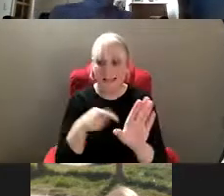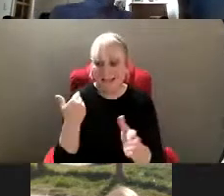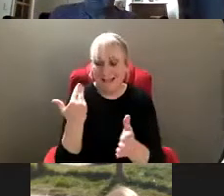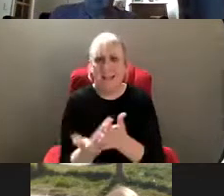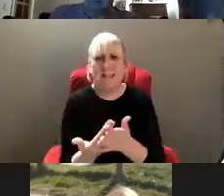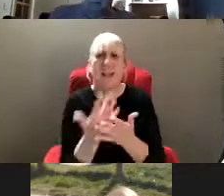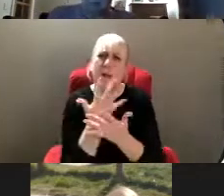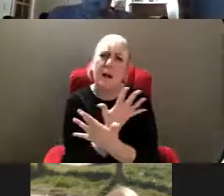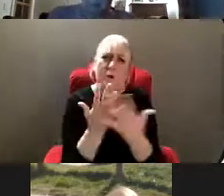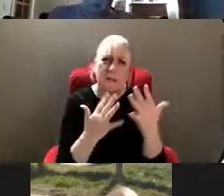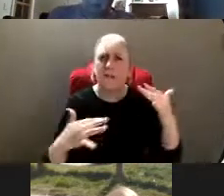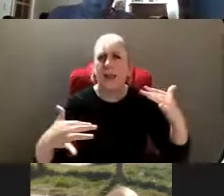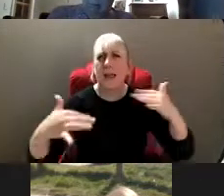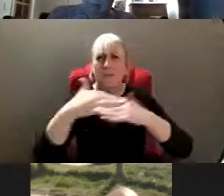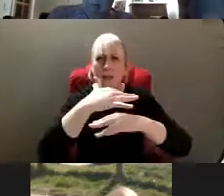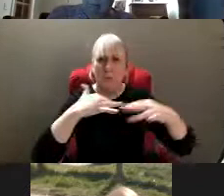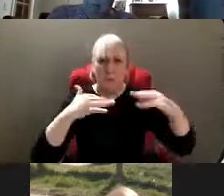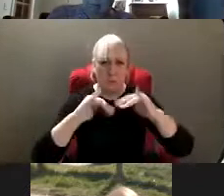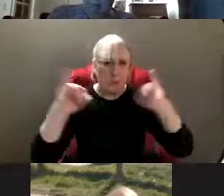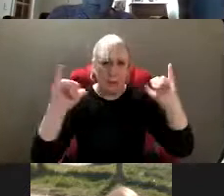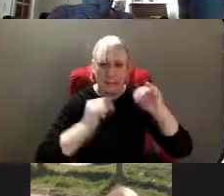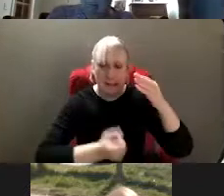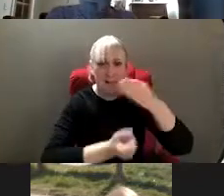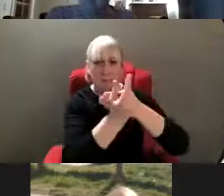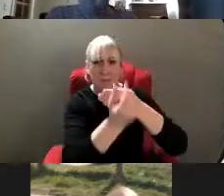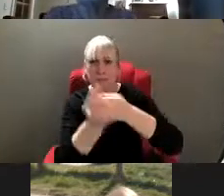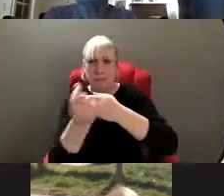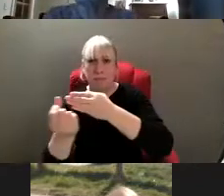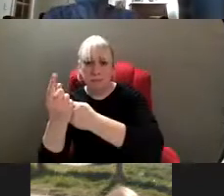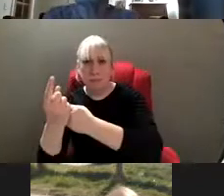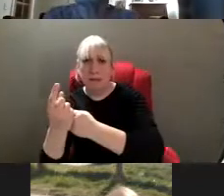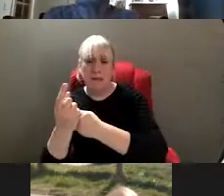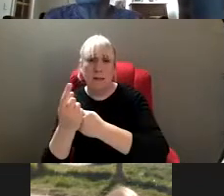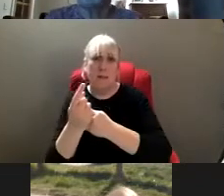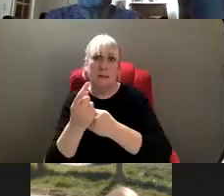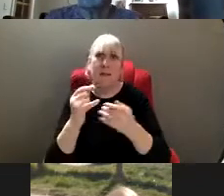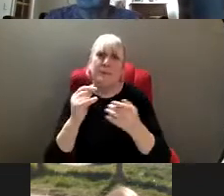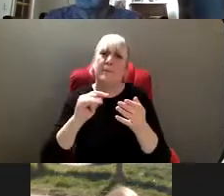environmental crisis imagine like tsunami like earthquake and this sort of things and